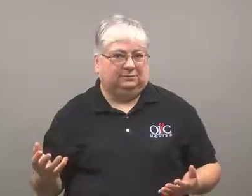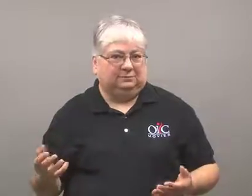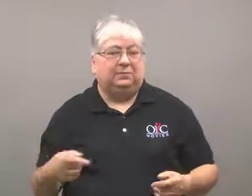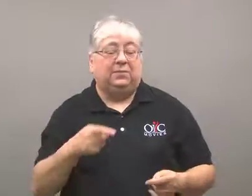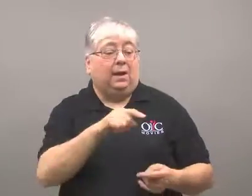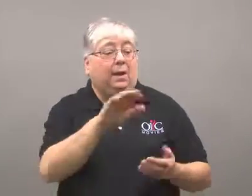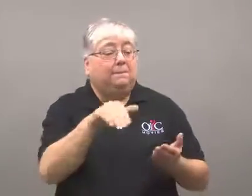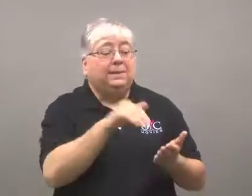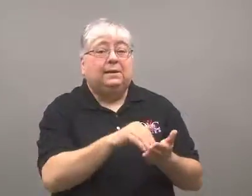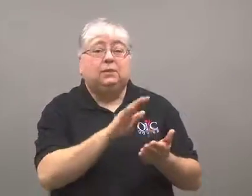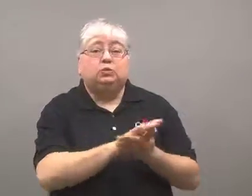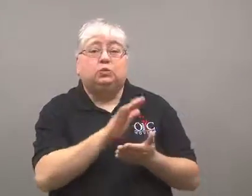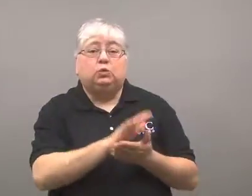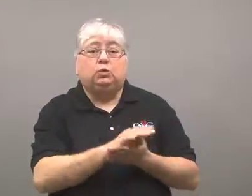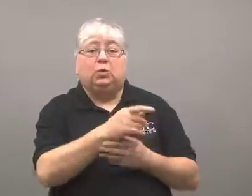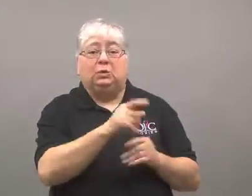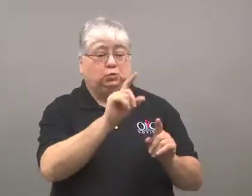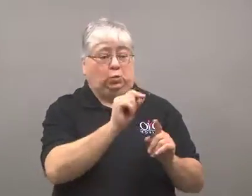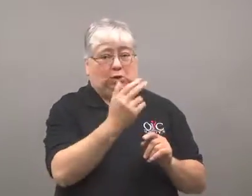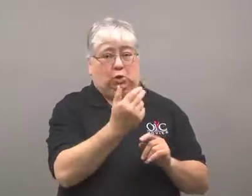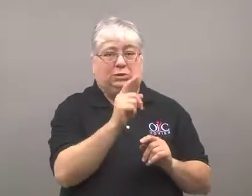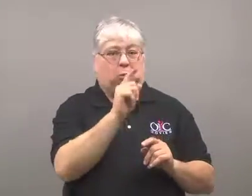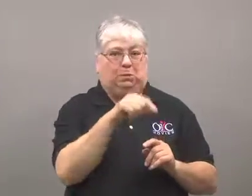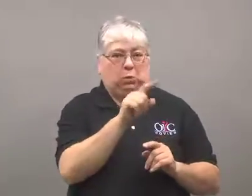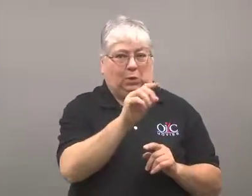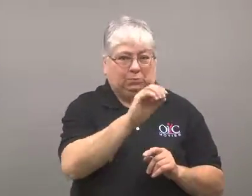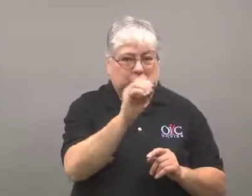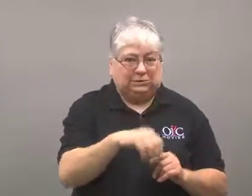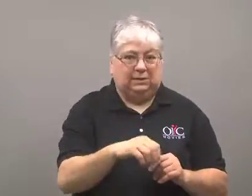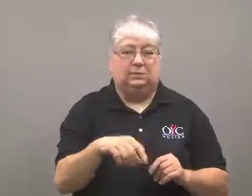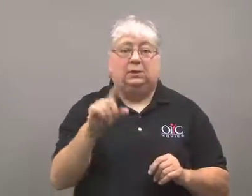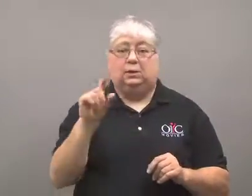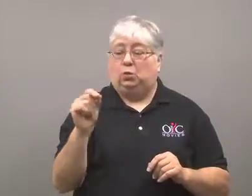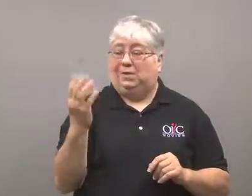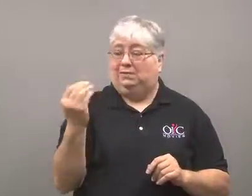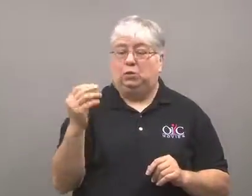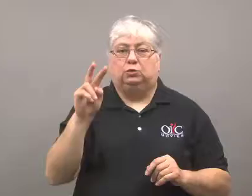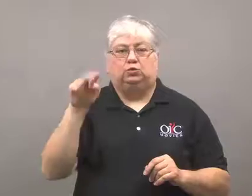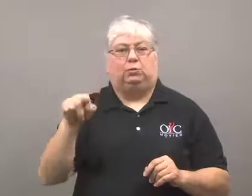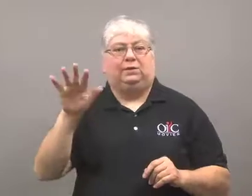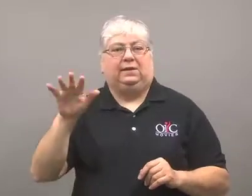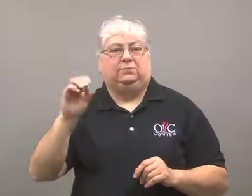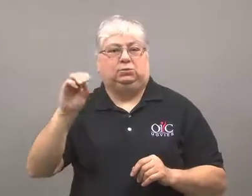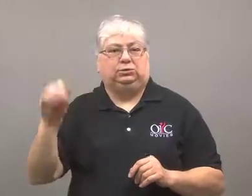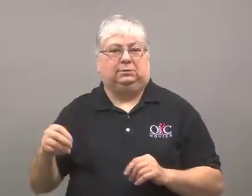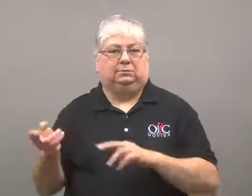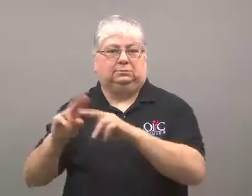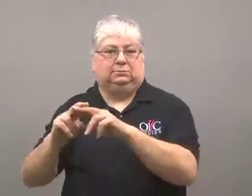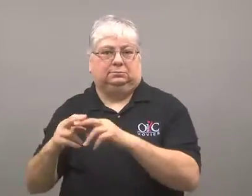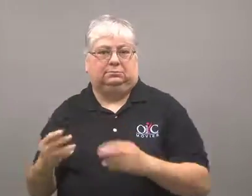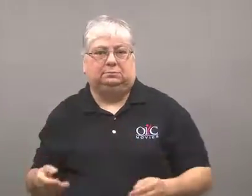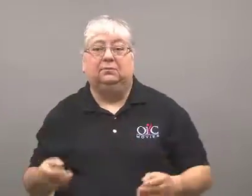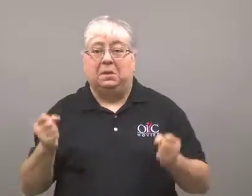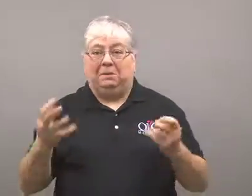For middle schoolers, the percentage went from 1.1% in 2013 to 2.5% in 2014.